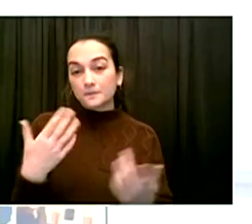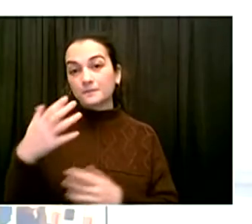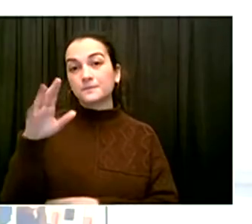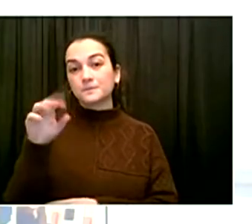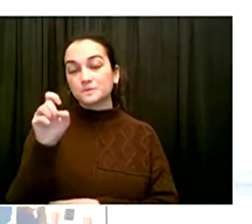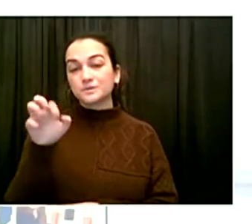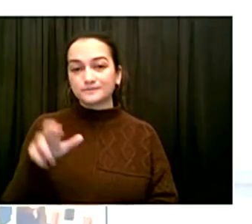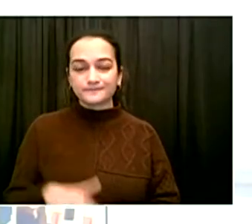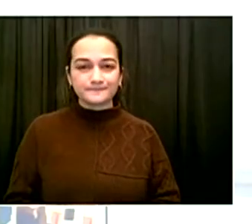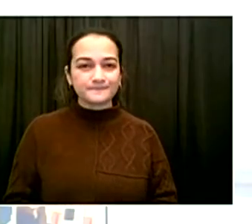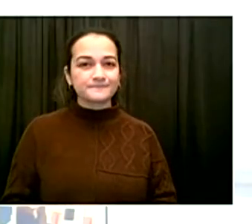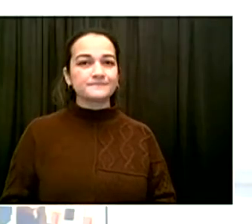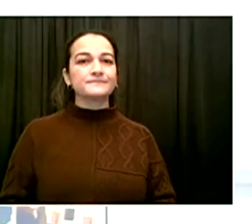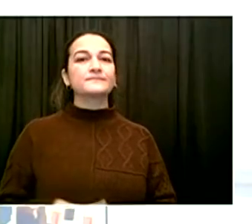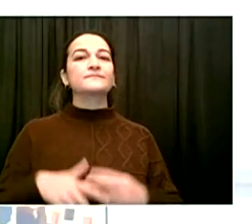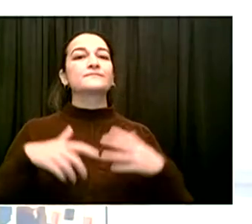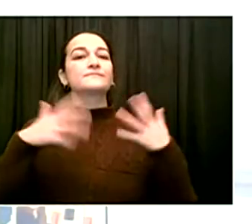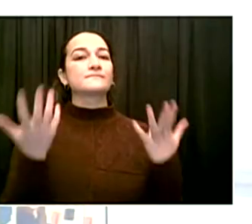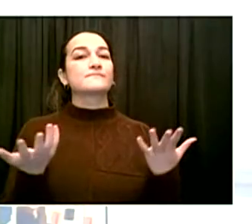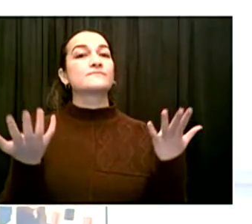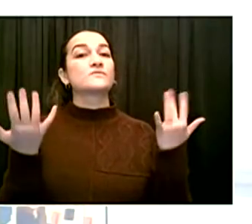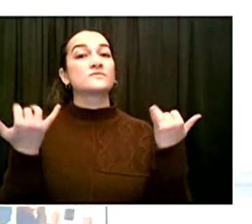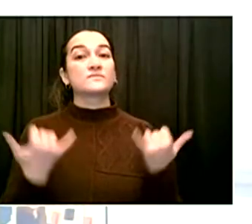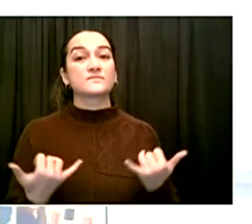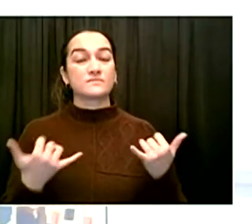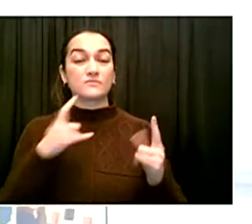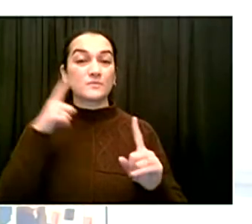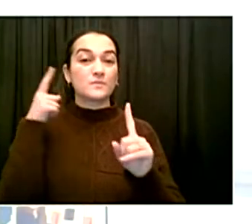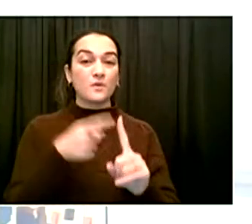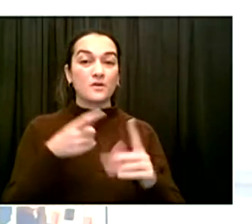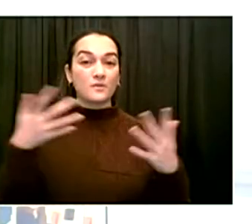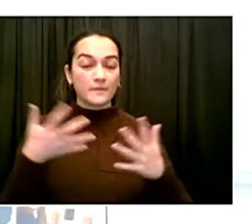THE ACADEMY OF PEDIATRICS TO EMPHASIZE THE URGENCY OF OUR EFFORTS. SO, TO BRIEFLY SUMMARIZE THE